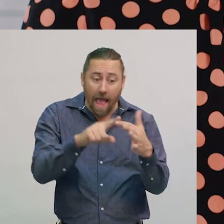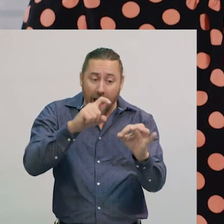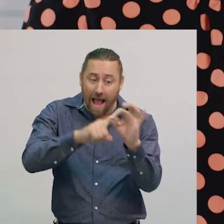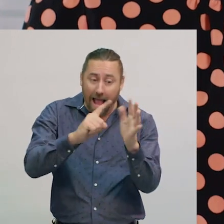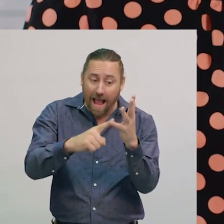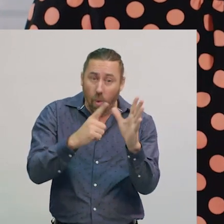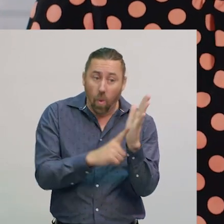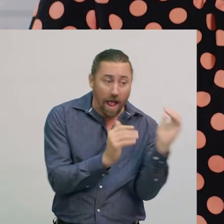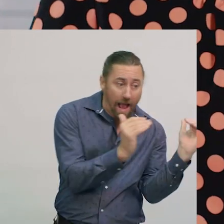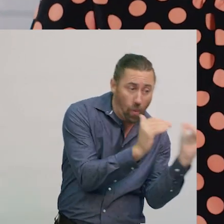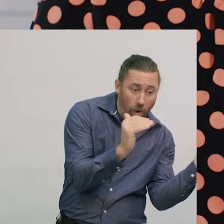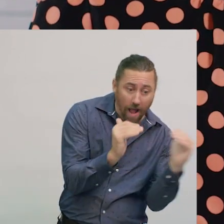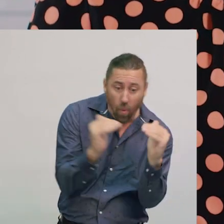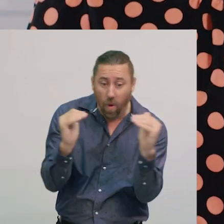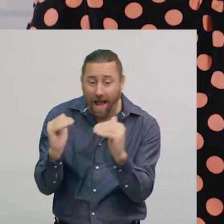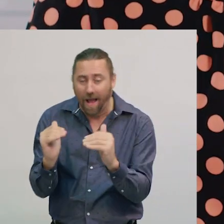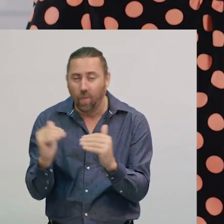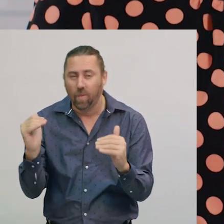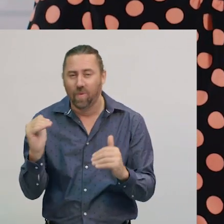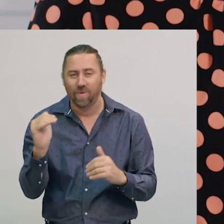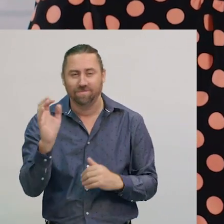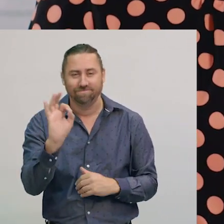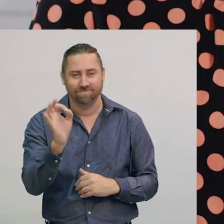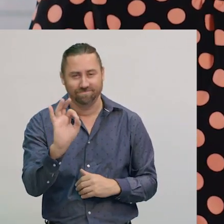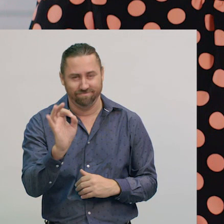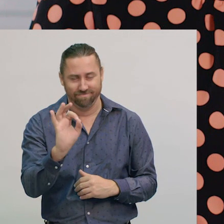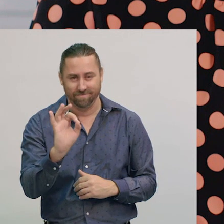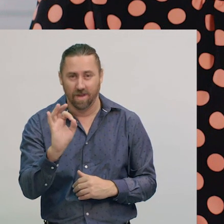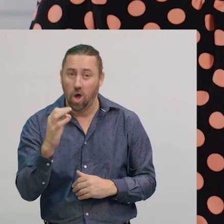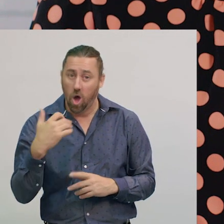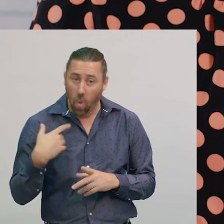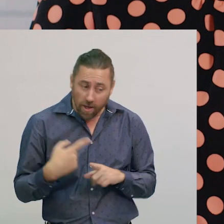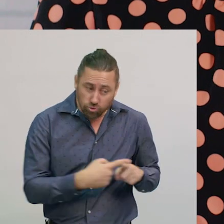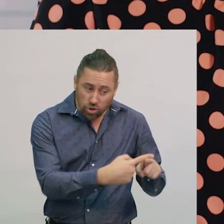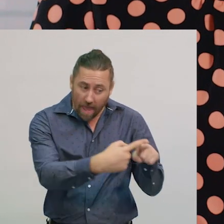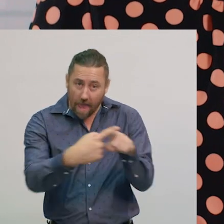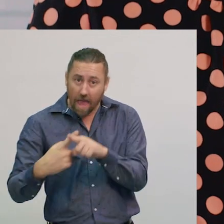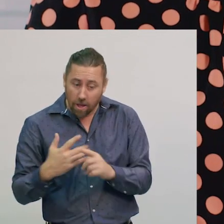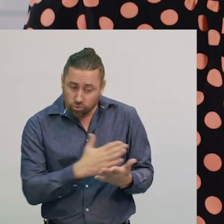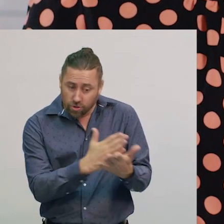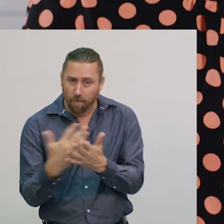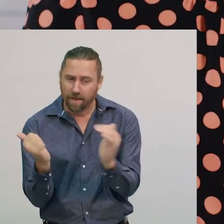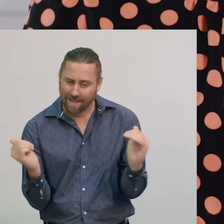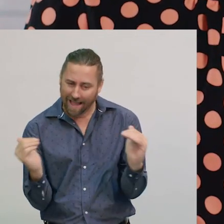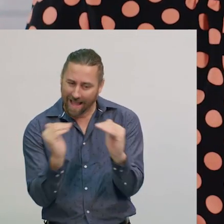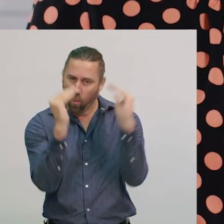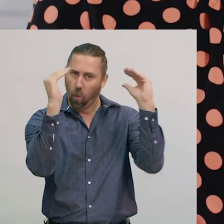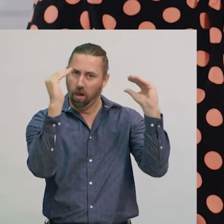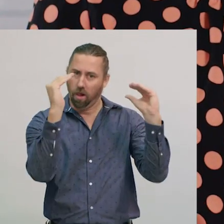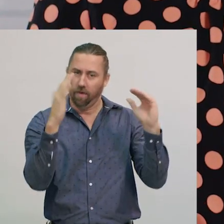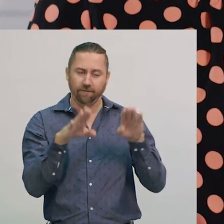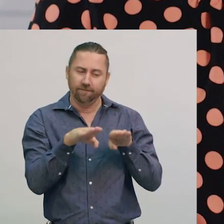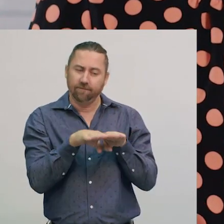When we share, we have to make sure that each group is equal or fair.